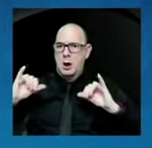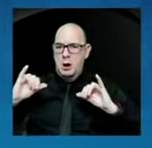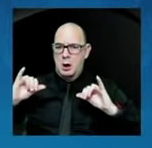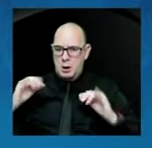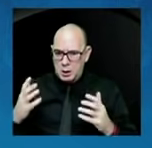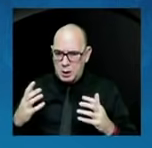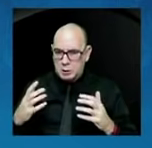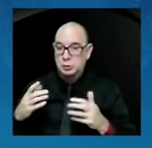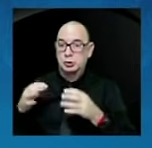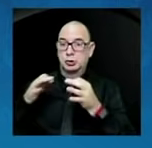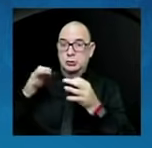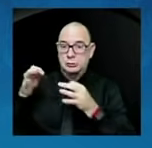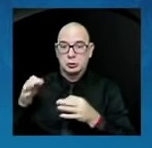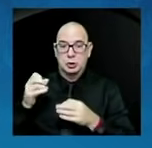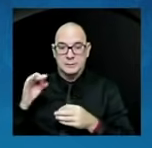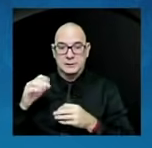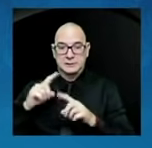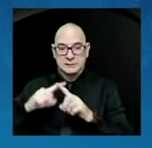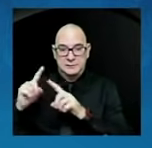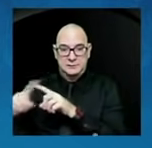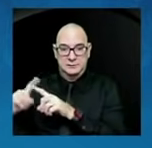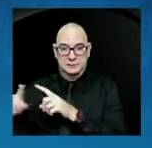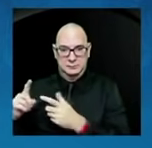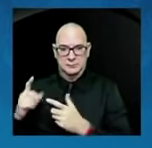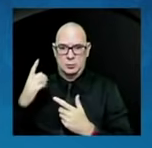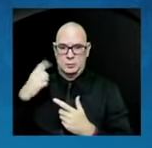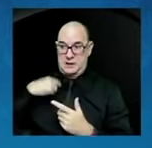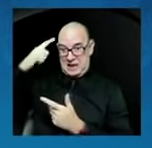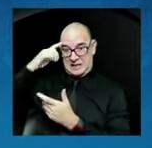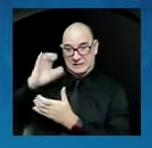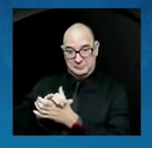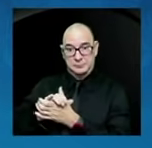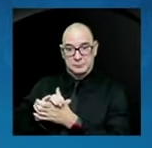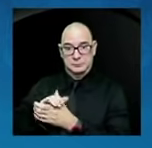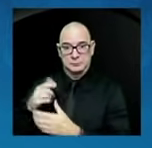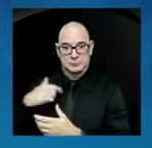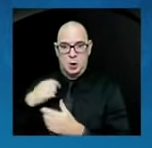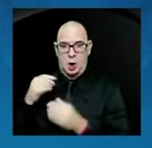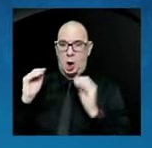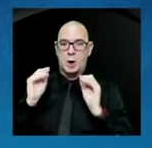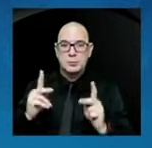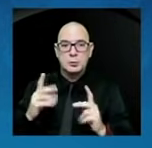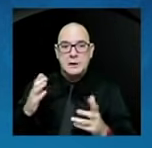WHILE THE EXPLORATIONS OF SPACE